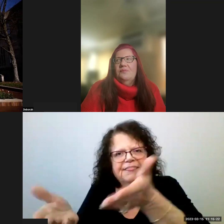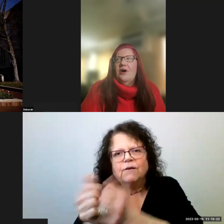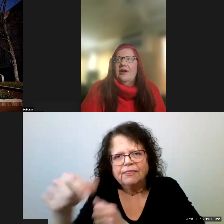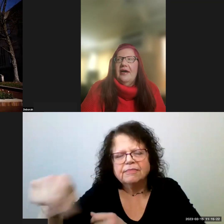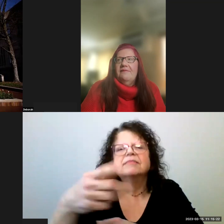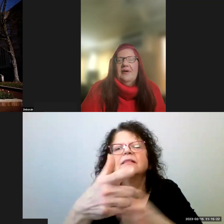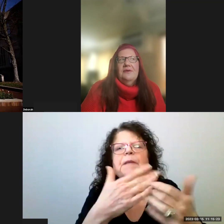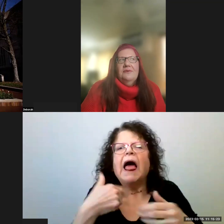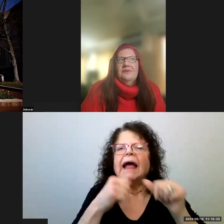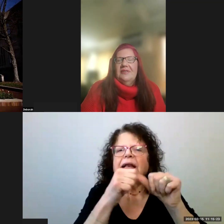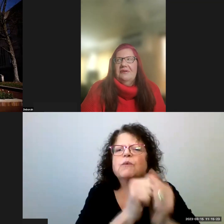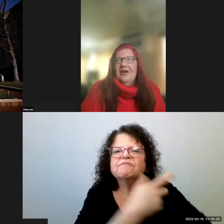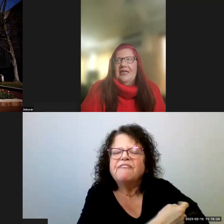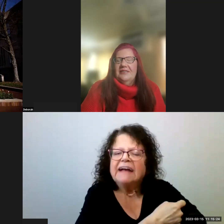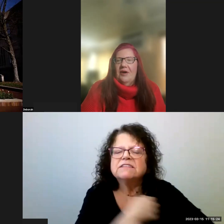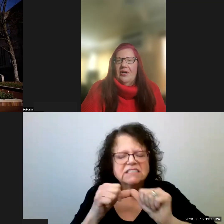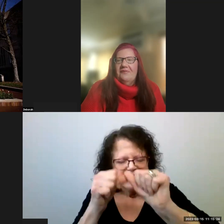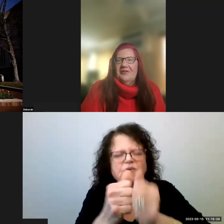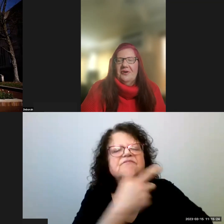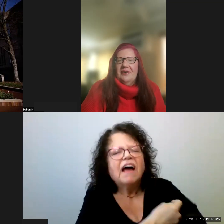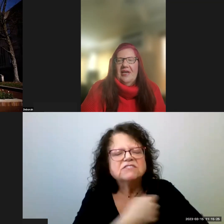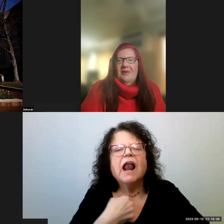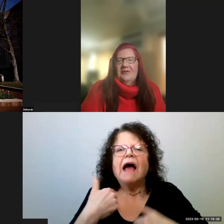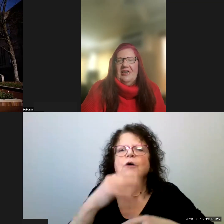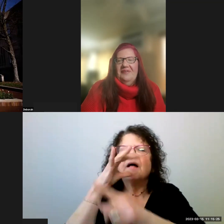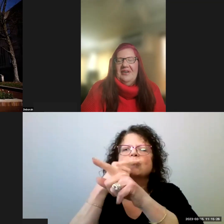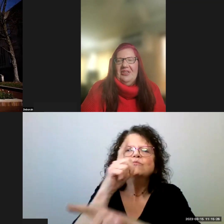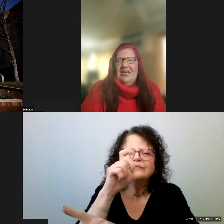is, one, I have a mother who is in her 80s and want to visit her and keep her safe and